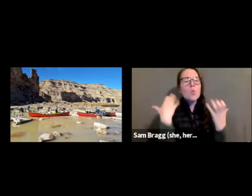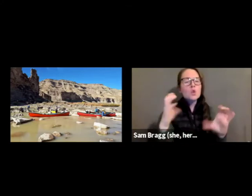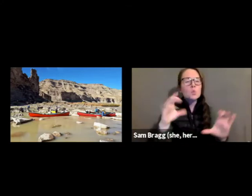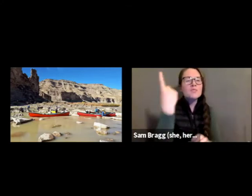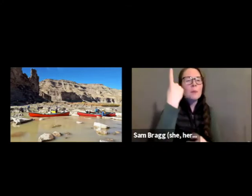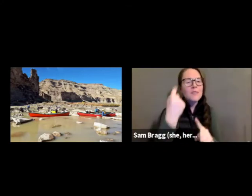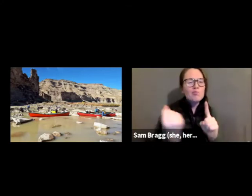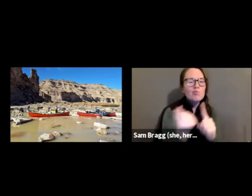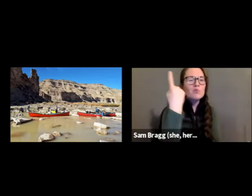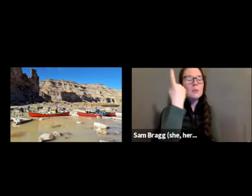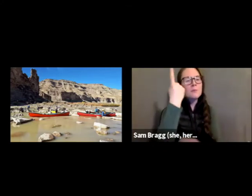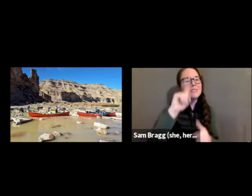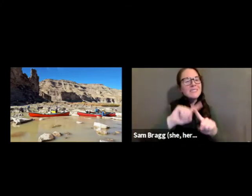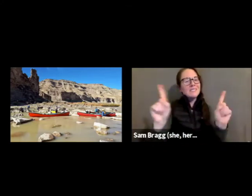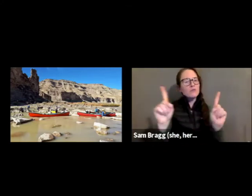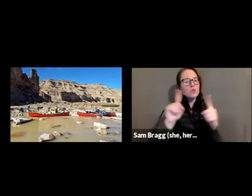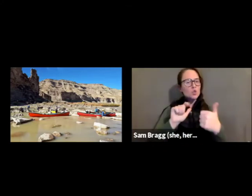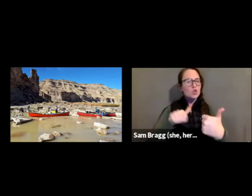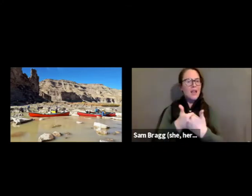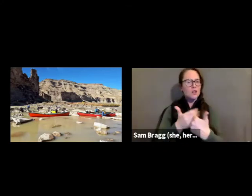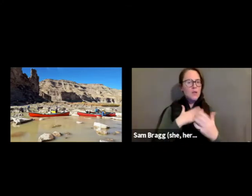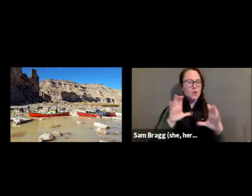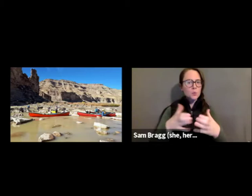specifically. So I really wanted to do something that was going to be impactful for people. That